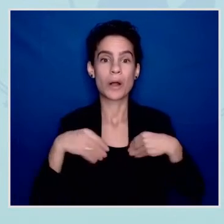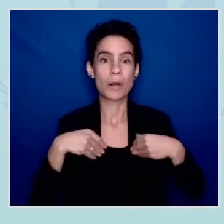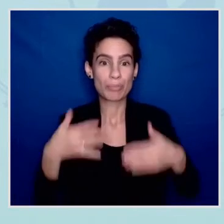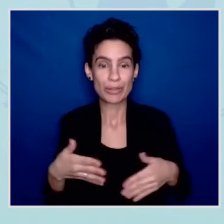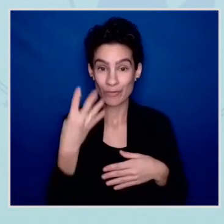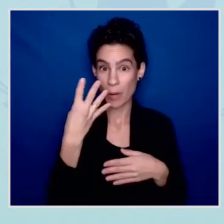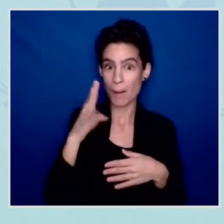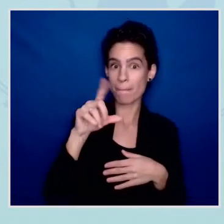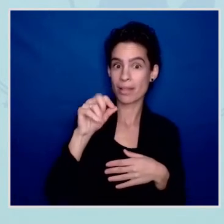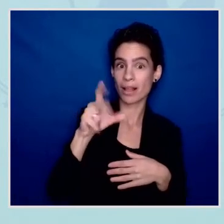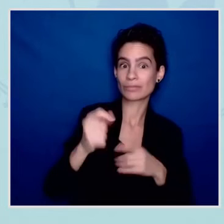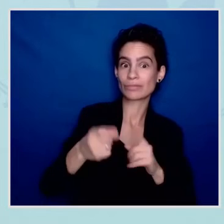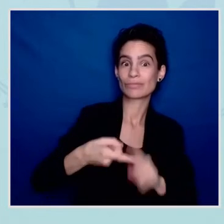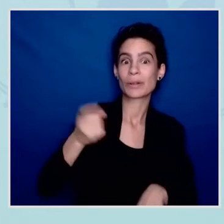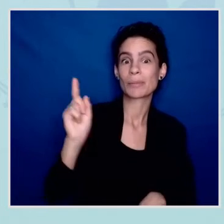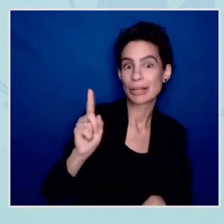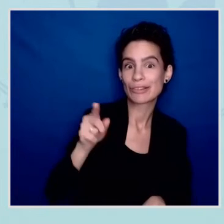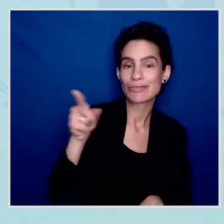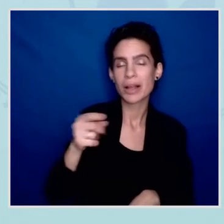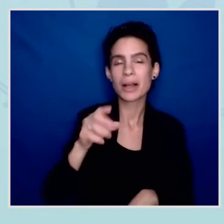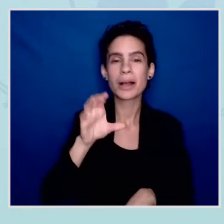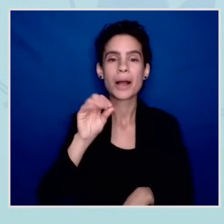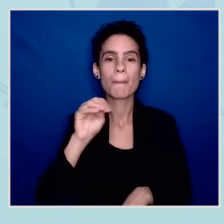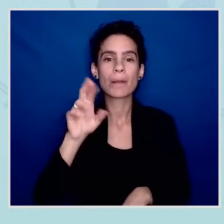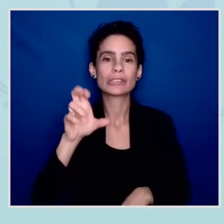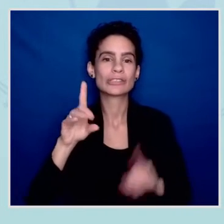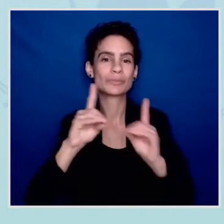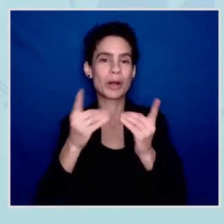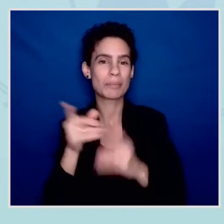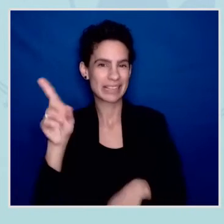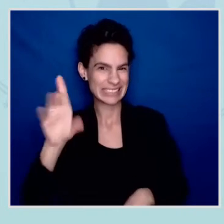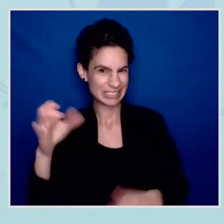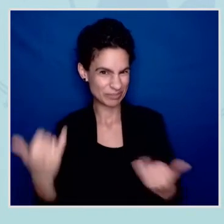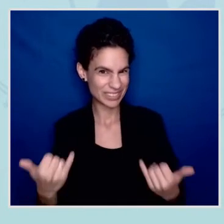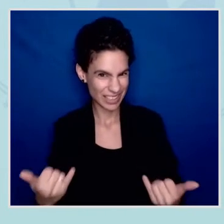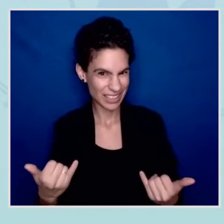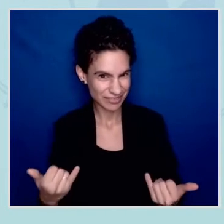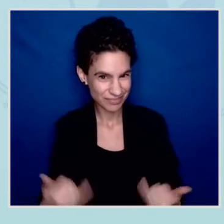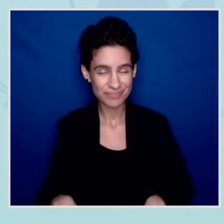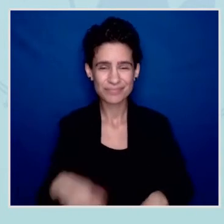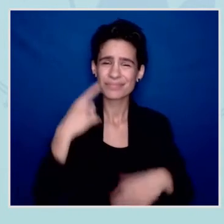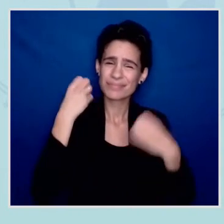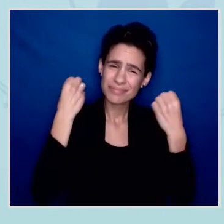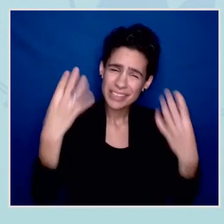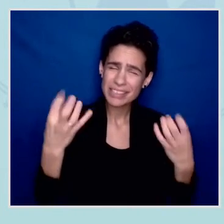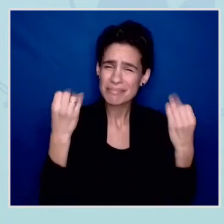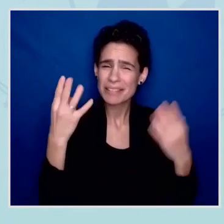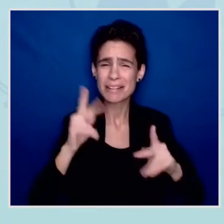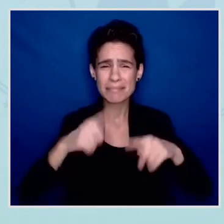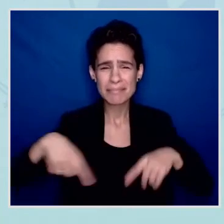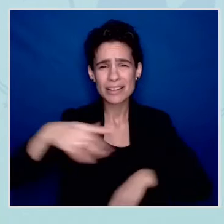FROM A LONG LINE OF SMALL BUSINESS OWNERS INCLUDING ONE WHO OWNED AND OPERATED THE ONLY AFRICAN-AMERICAN OWNED HOTEL IN THE MID-TO-LATE 1800S, JUST FOR